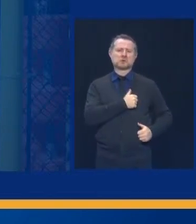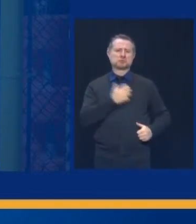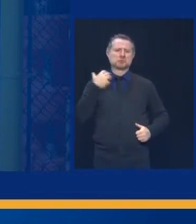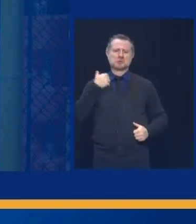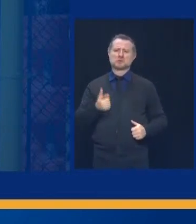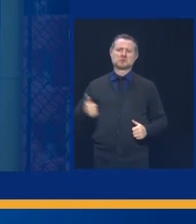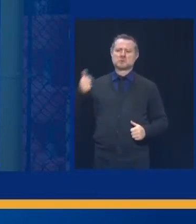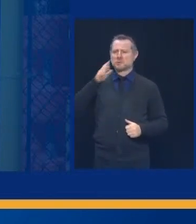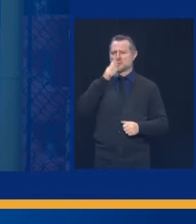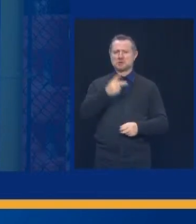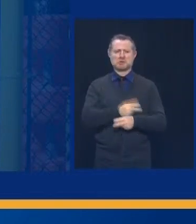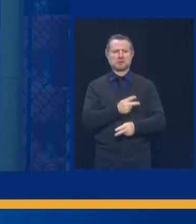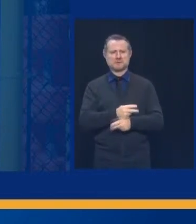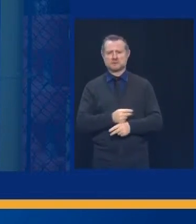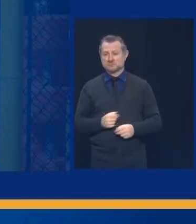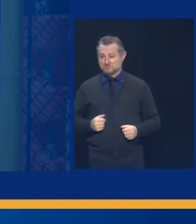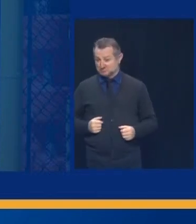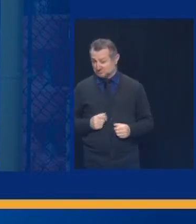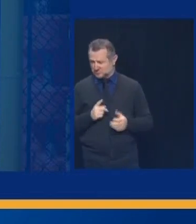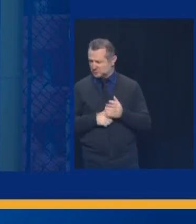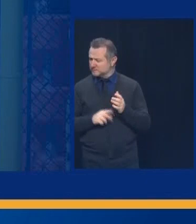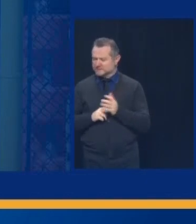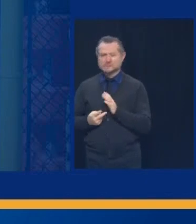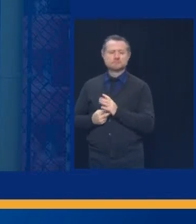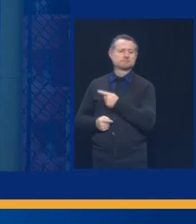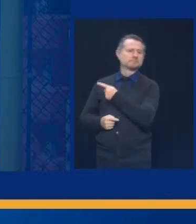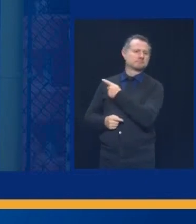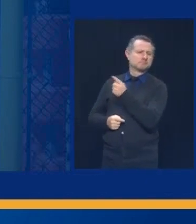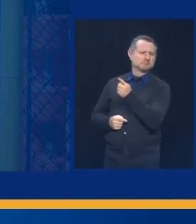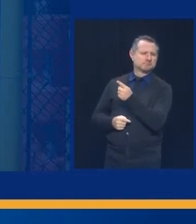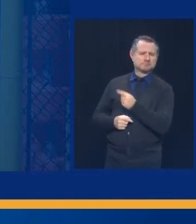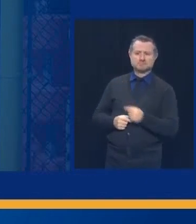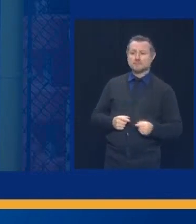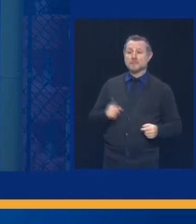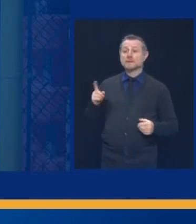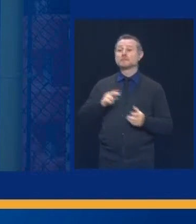DID TESTING AND PPE AND HOSPITAL SURGE, I HAVE A GENERAL, THE GENERALS ARE GOING TO DO IT. GIVE IT TO THE GENERALS.